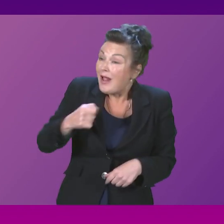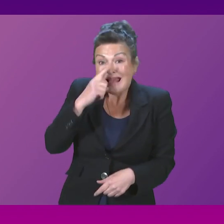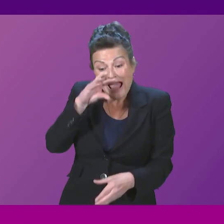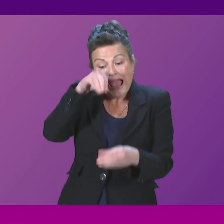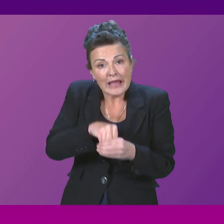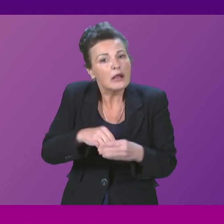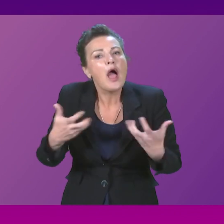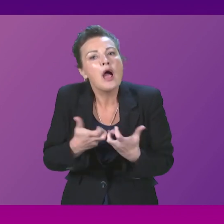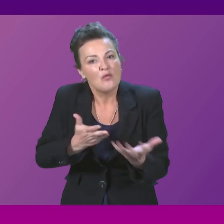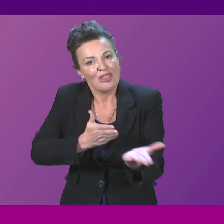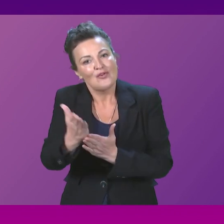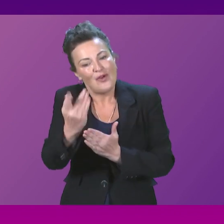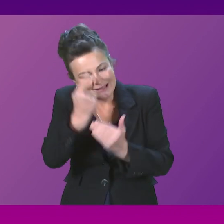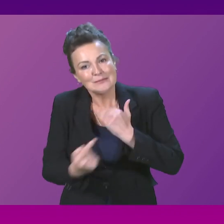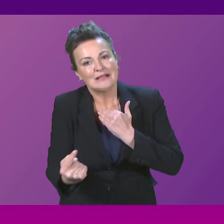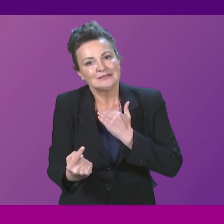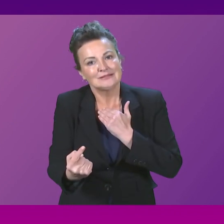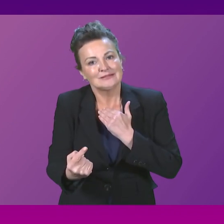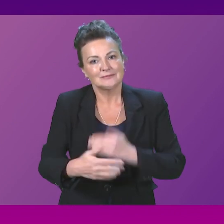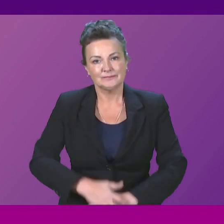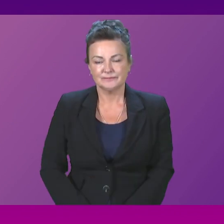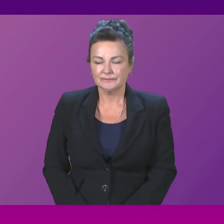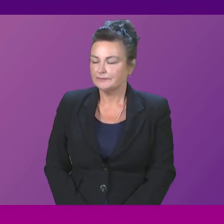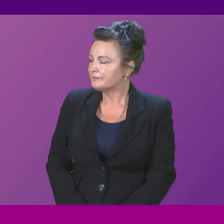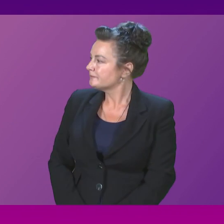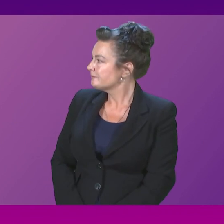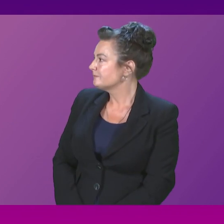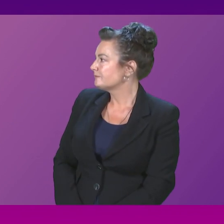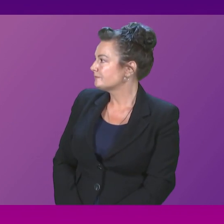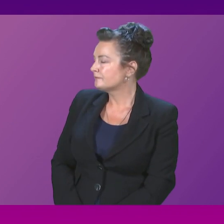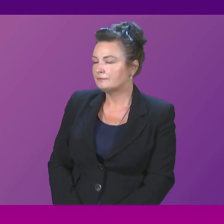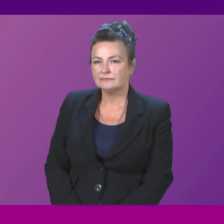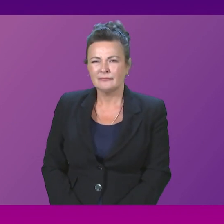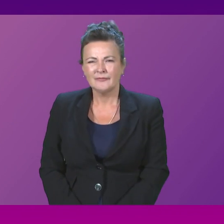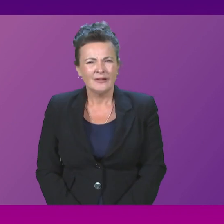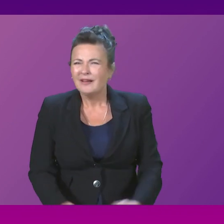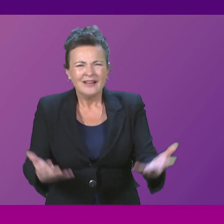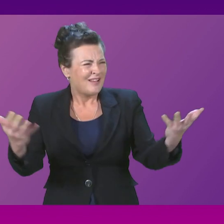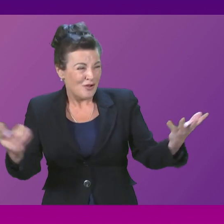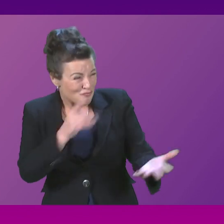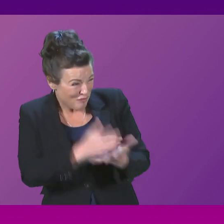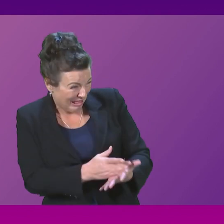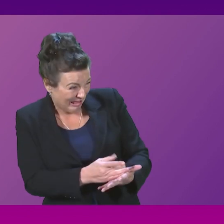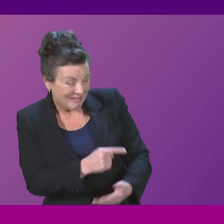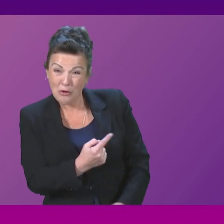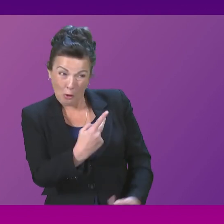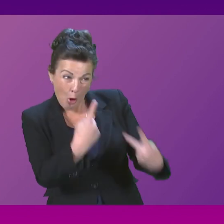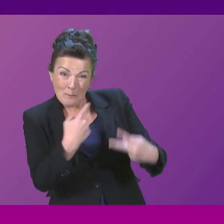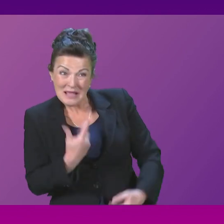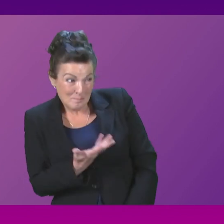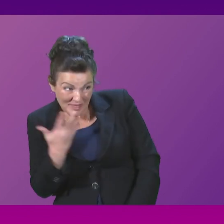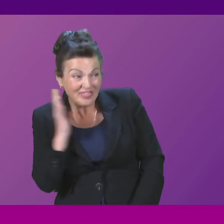What is utterly pathetic and desperate—the First Minister is fiddling away through her